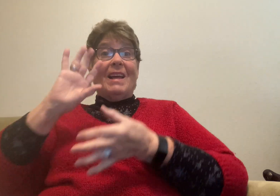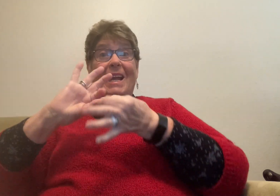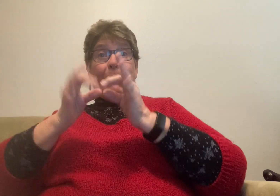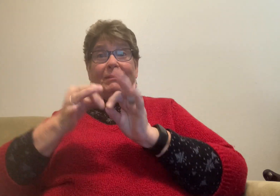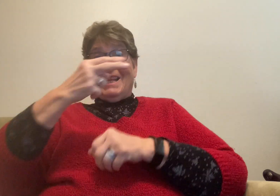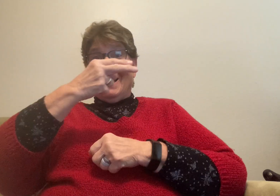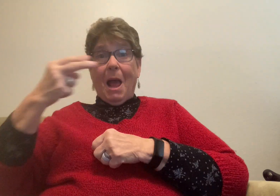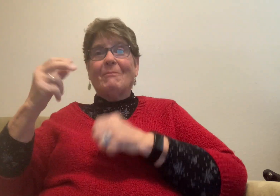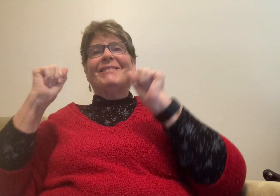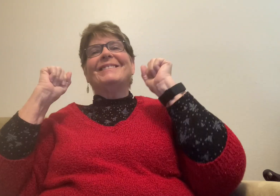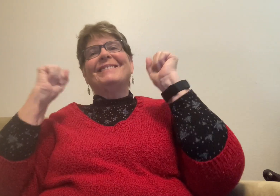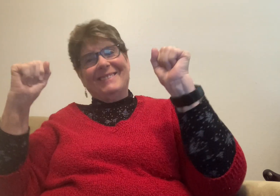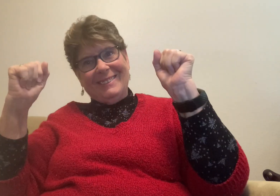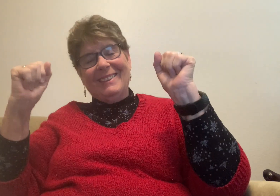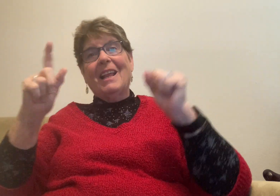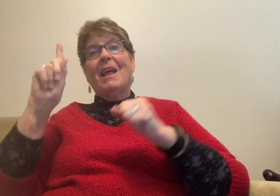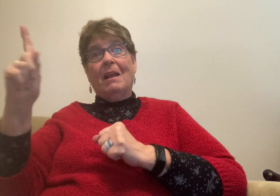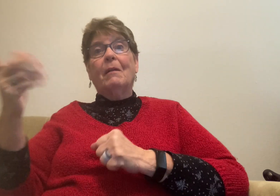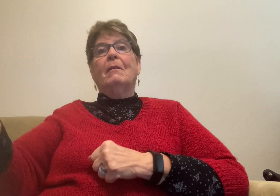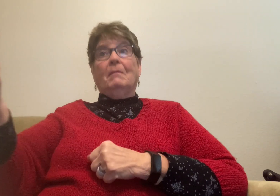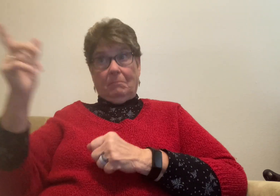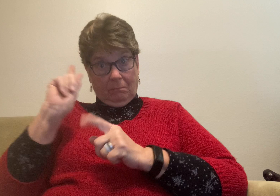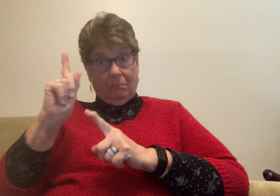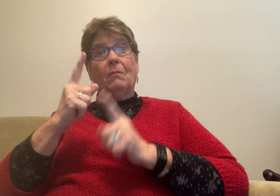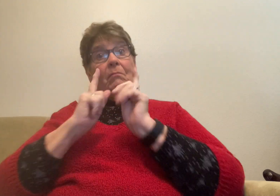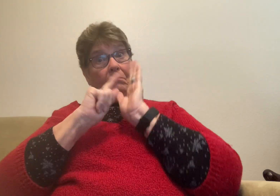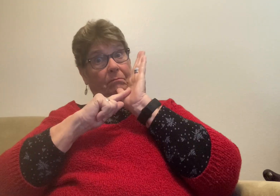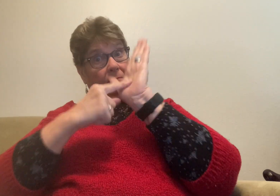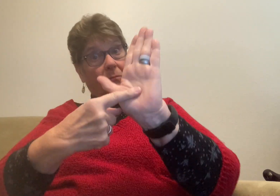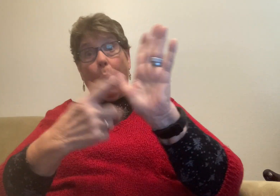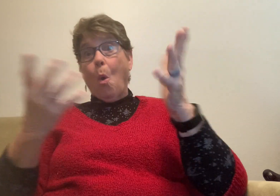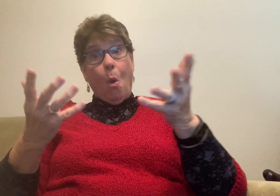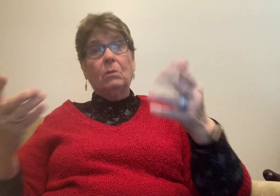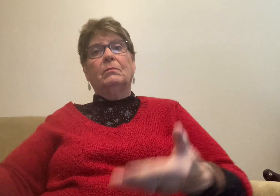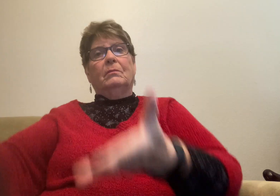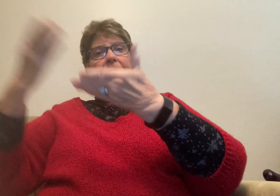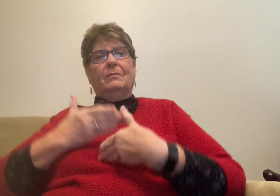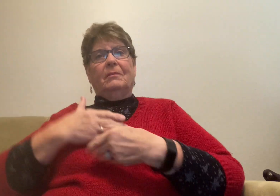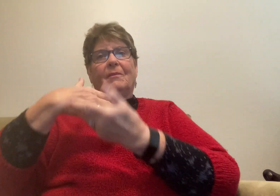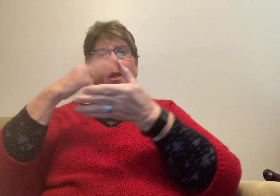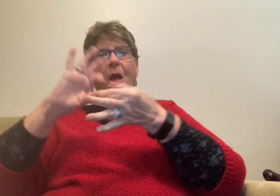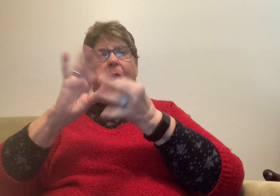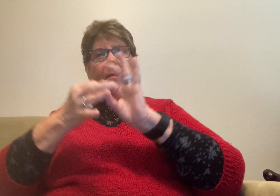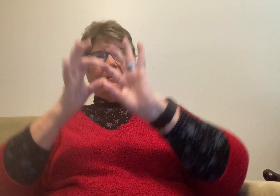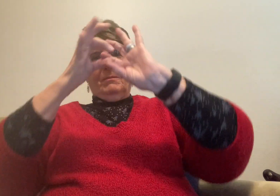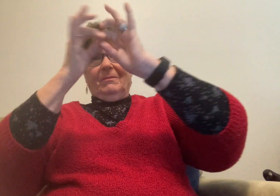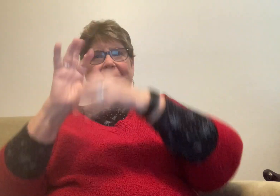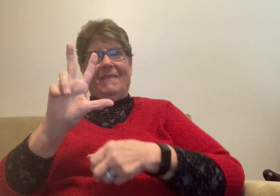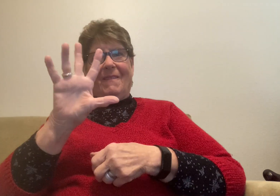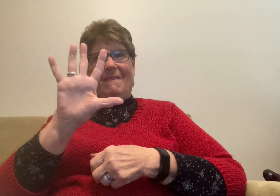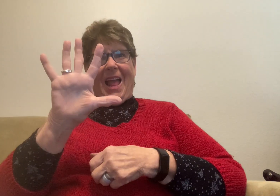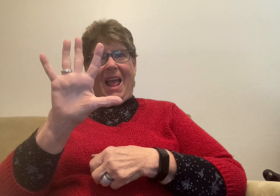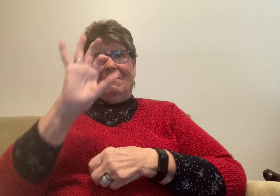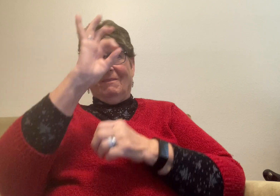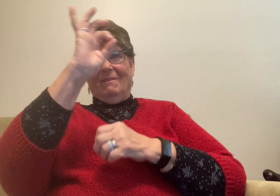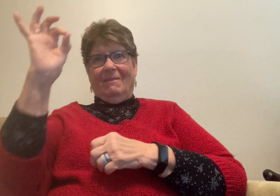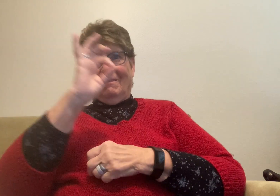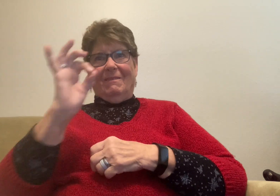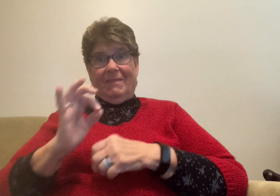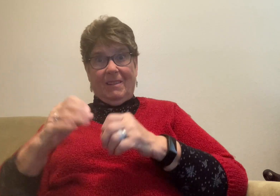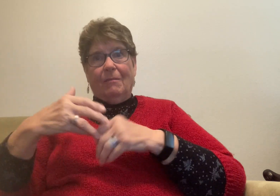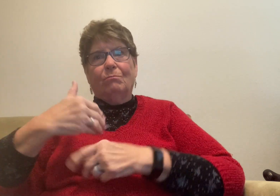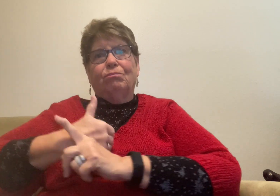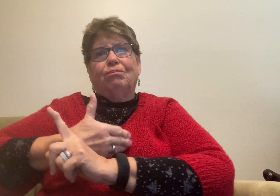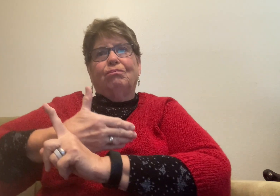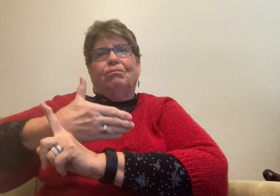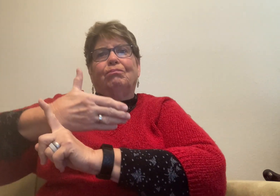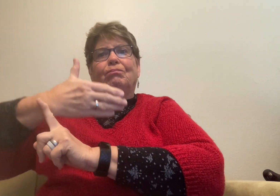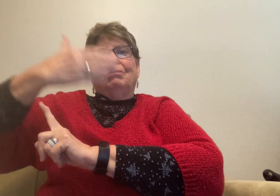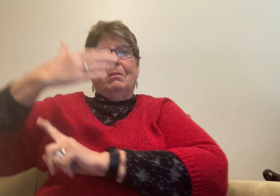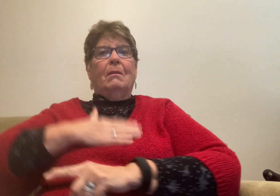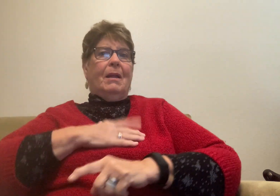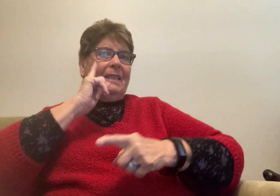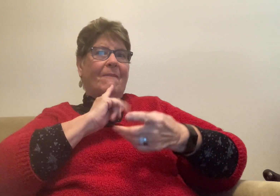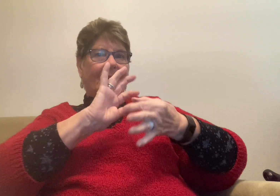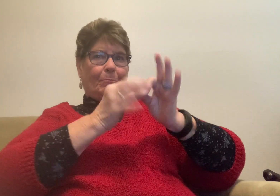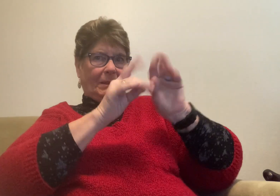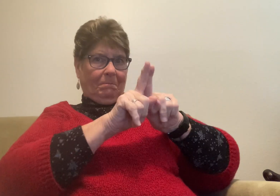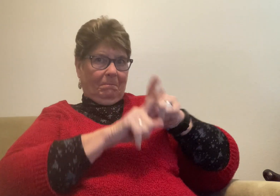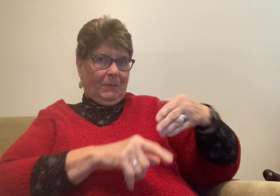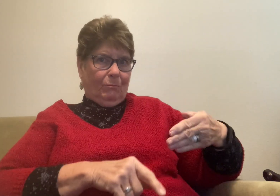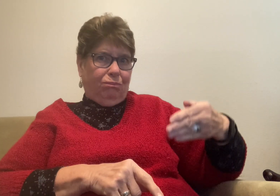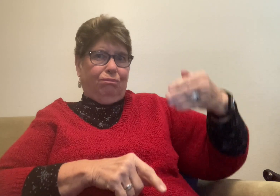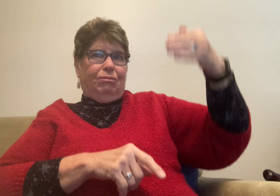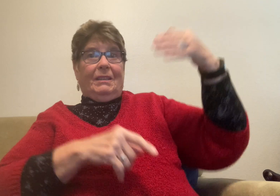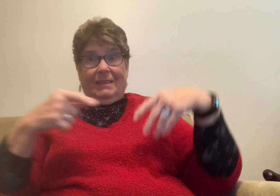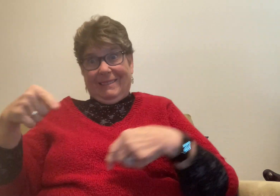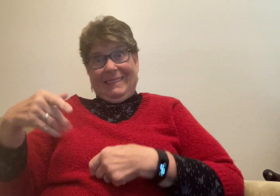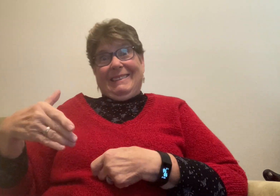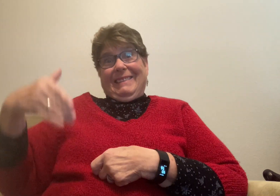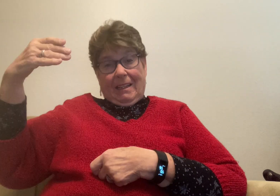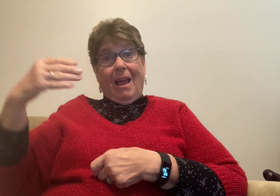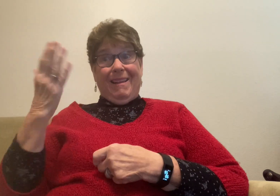the pronged 5 circles on flags raised along with the Deaflympics flag.